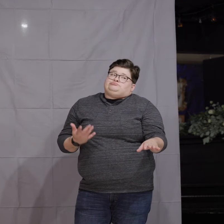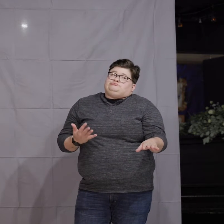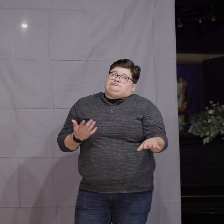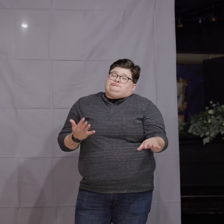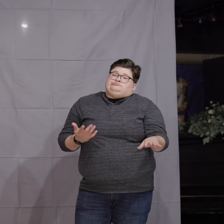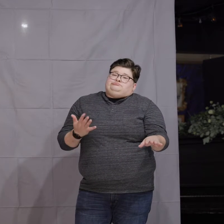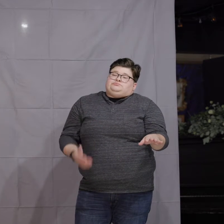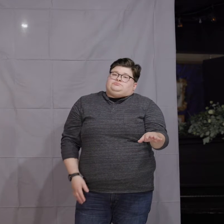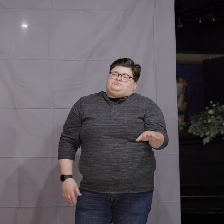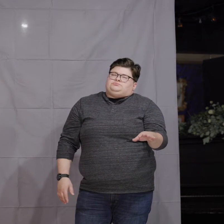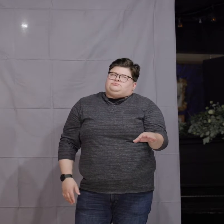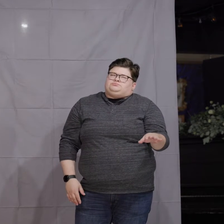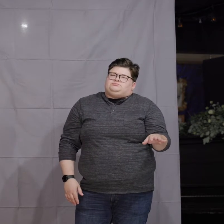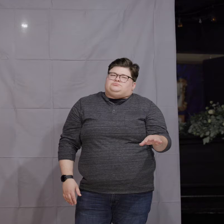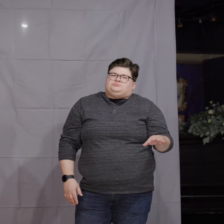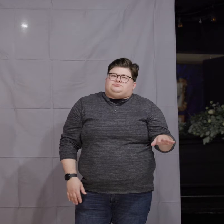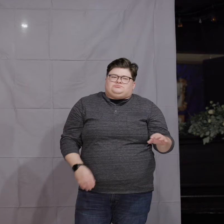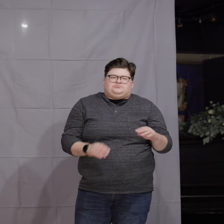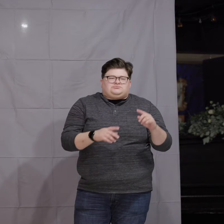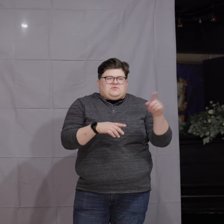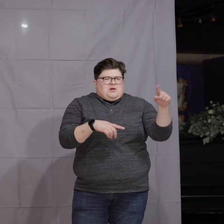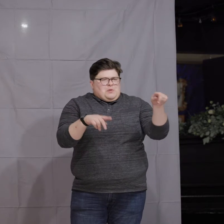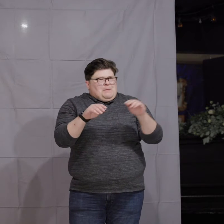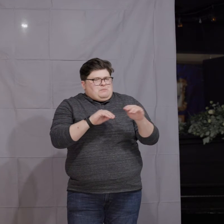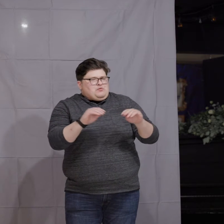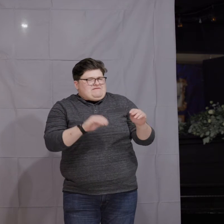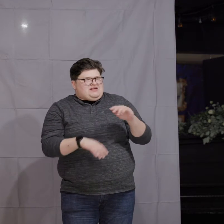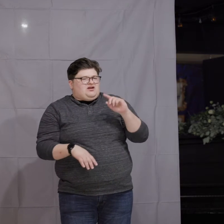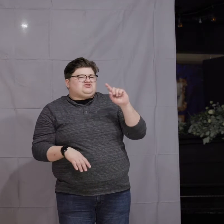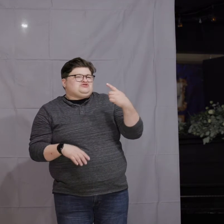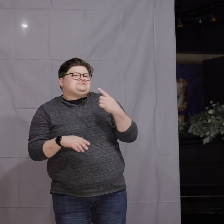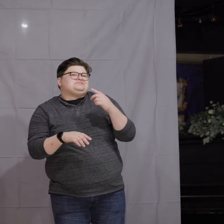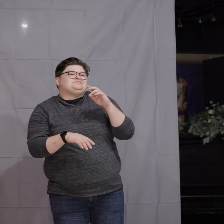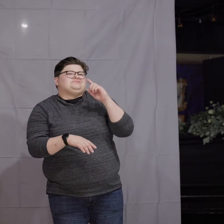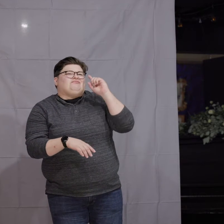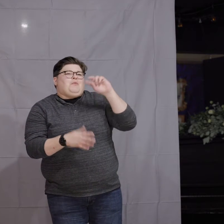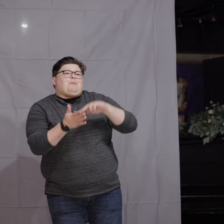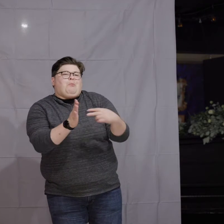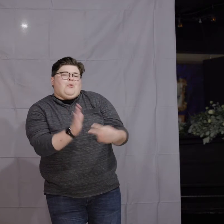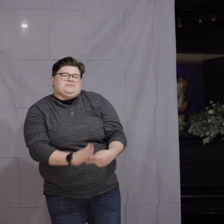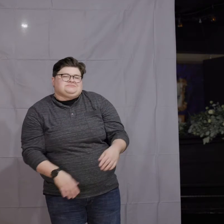on the planchette and waited and waited and waited, and then I noticed it started to move.